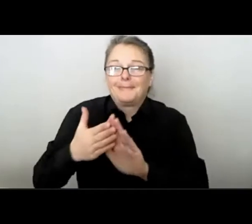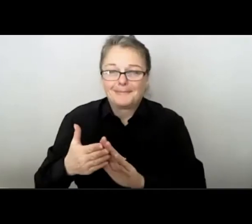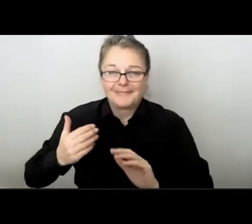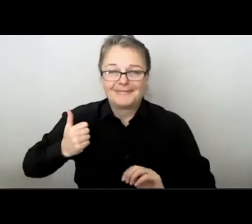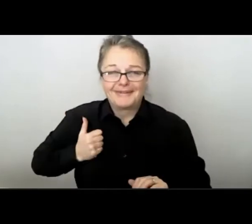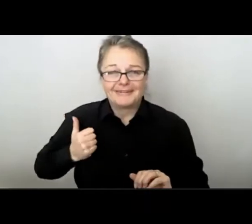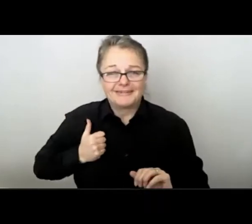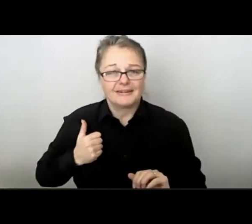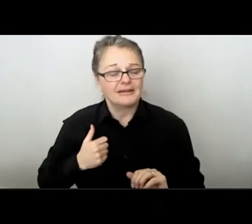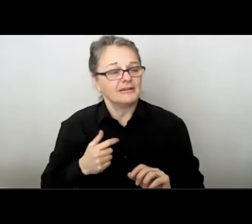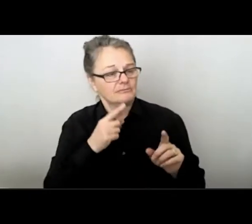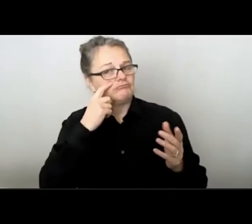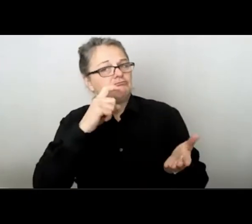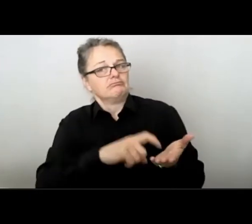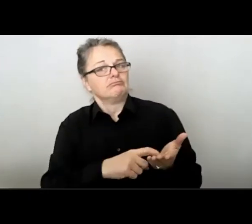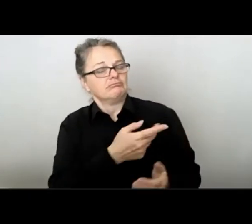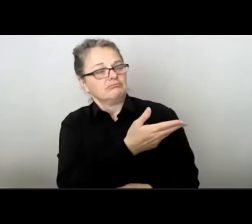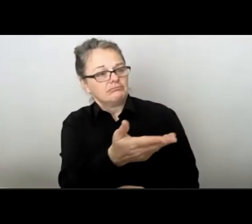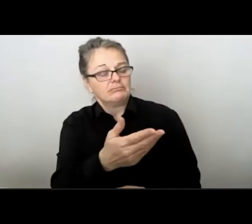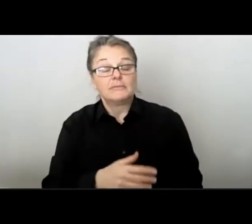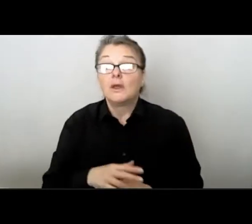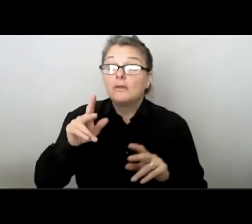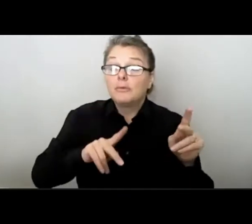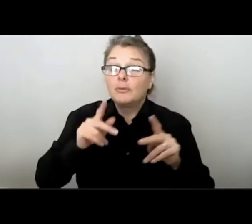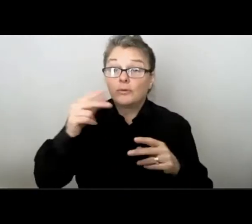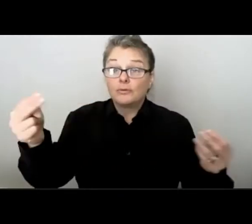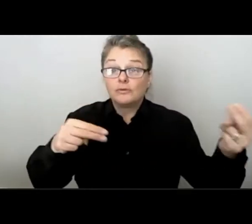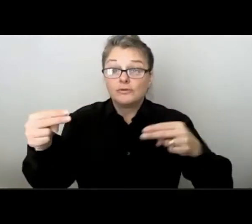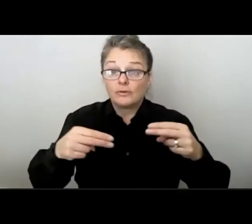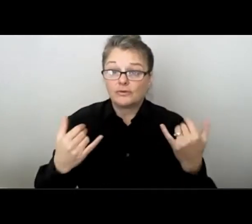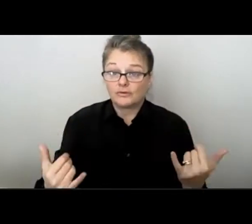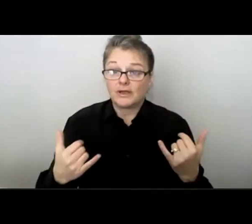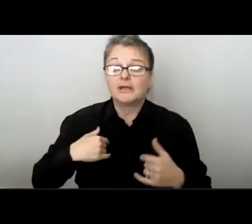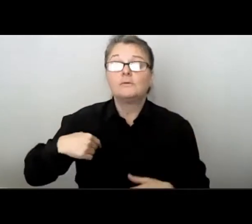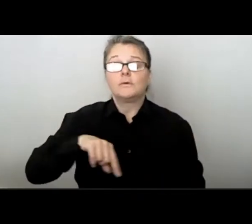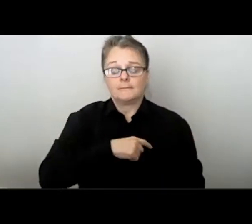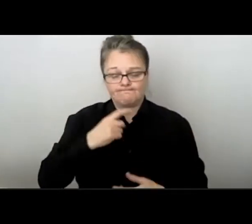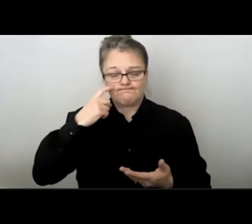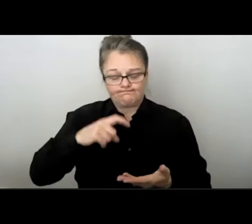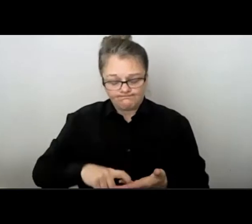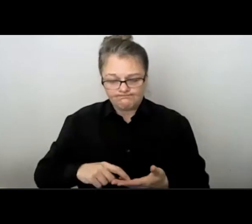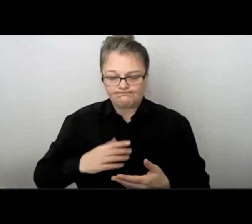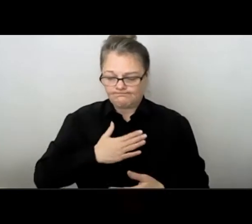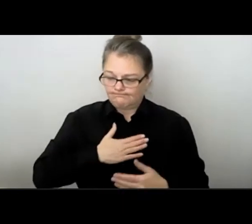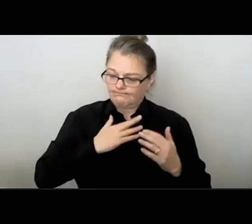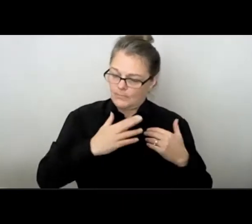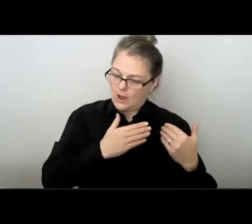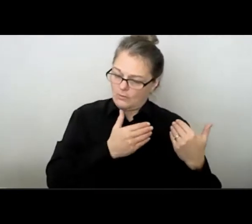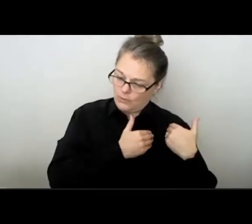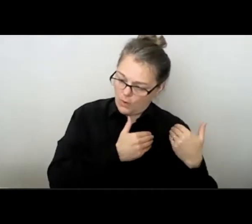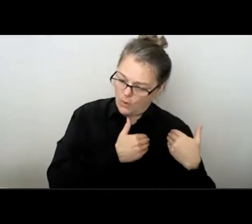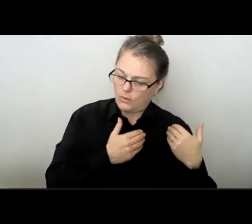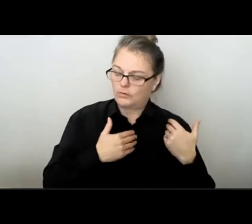WE WHO SIT AT THIS TABLE ARE AWARE OF OUR ROLE TO PEACEABLY SHARE AND CARE FOR THE